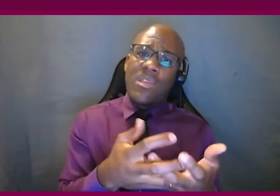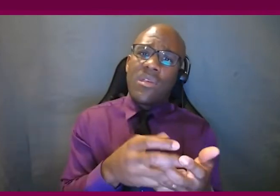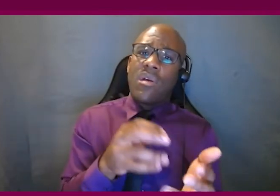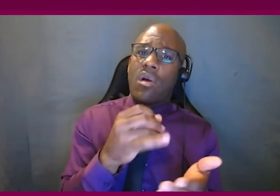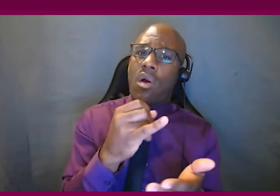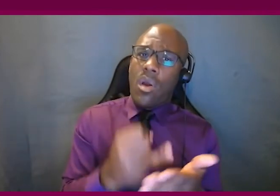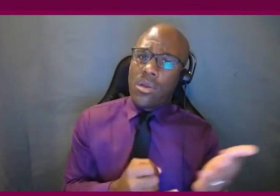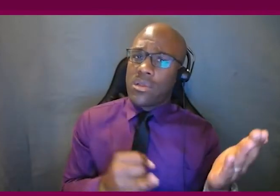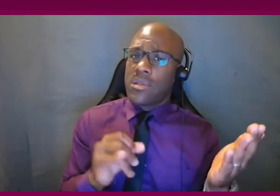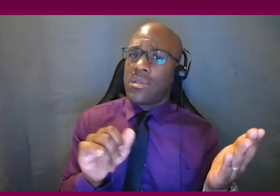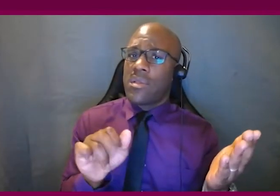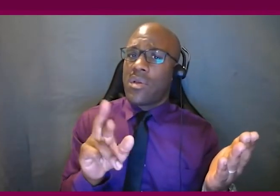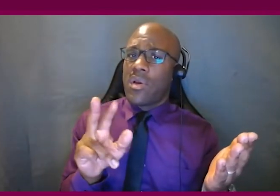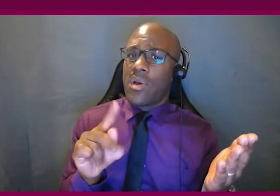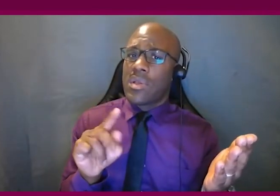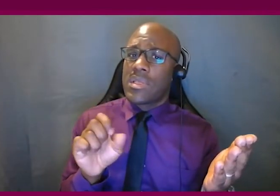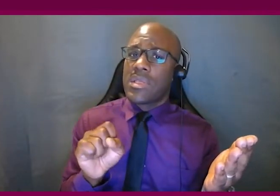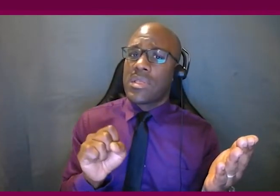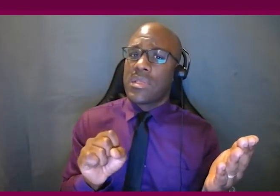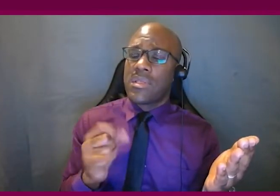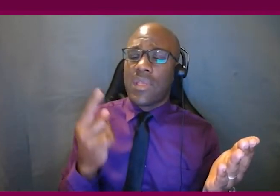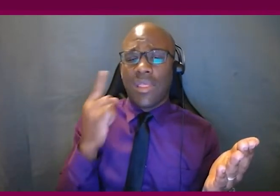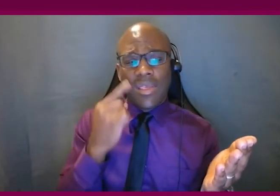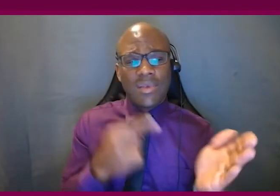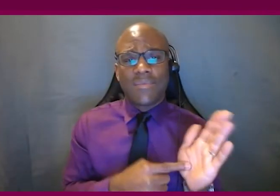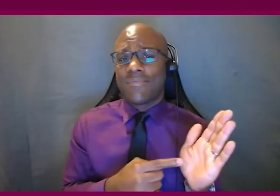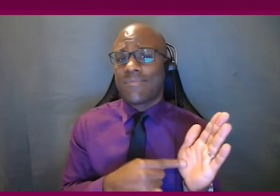not... it still allows for risk.